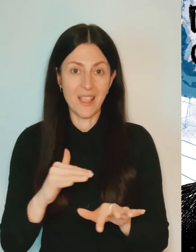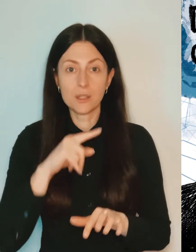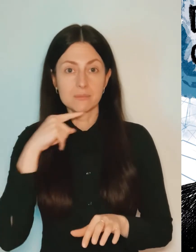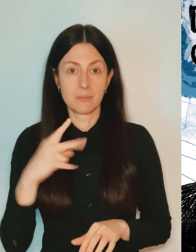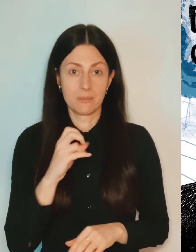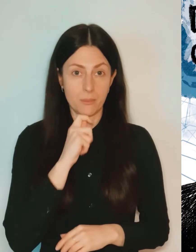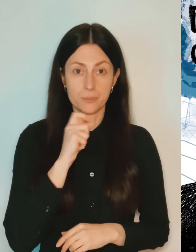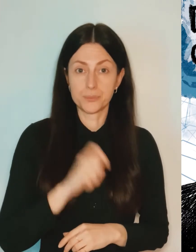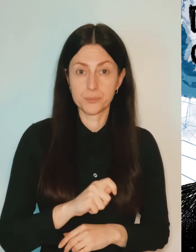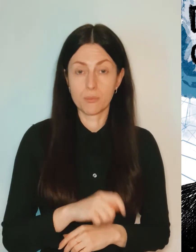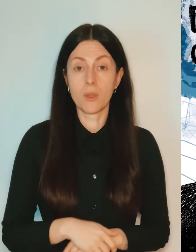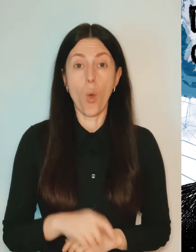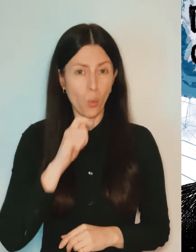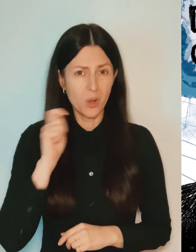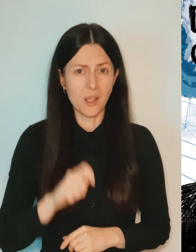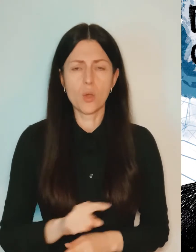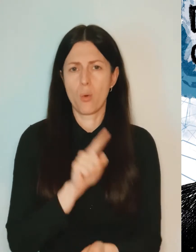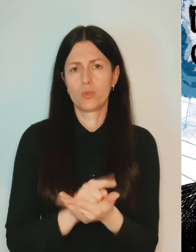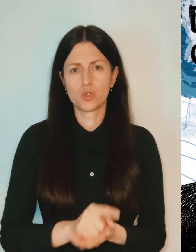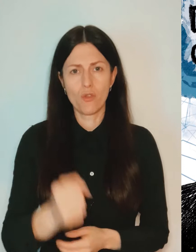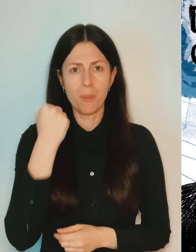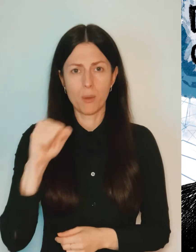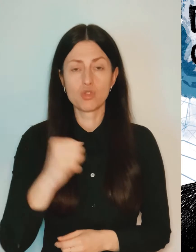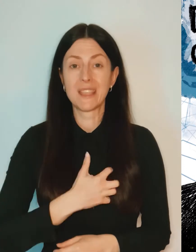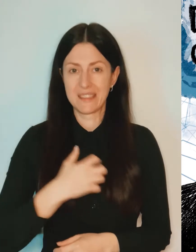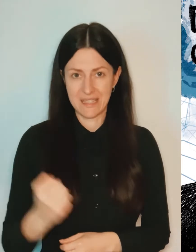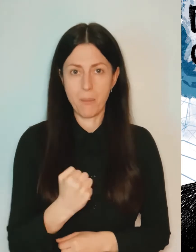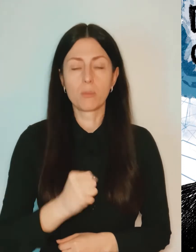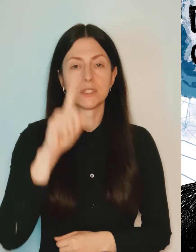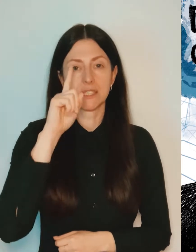Ukraine will definitely win, let's hold on! Glory to Ukraine!